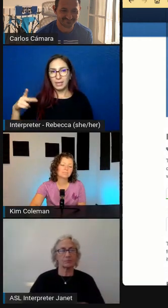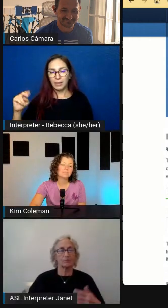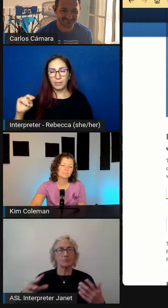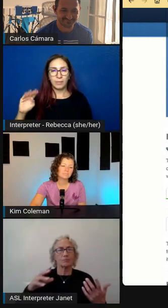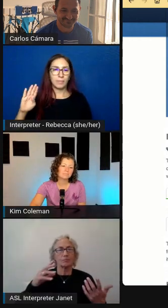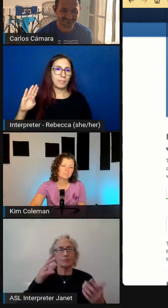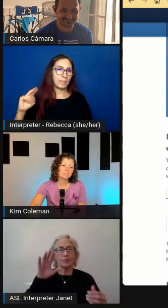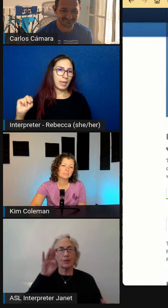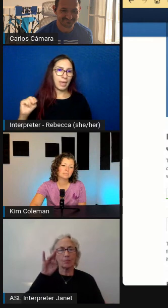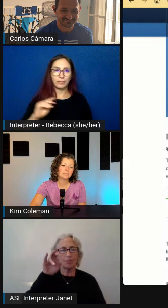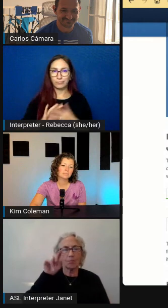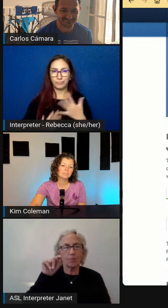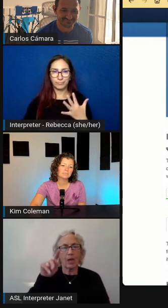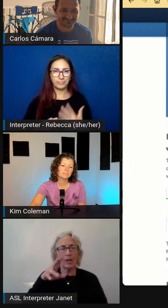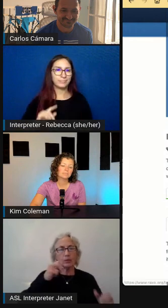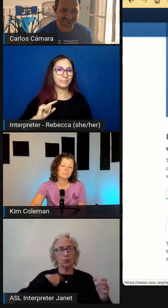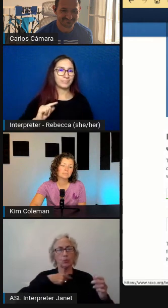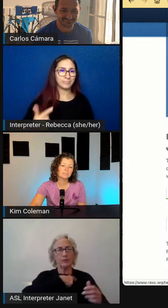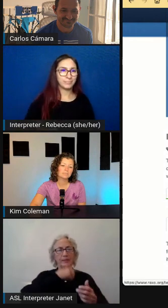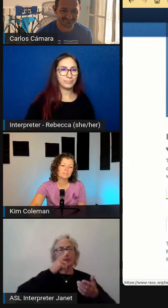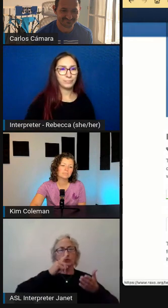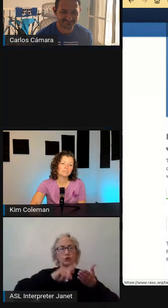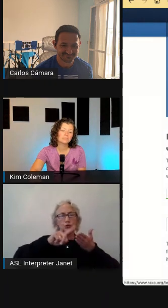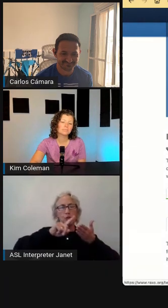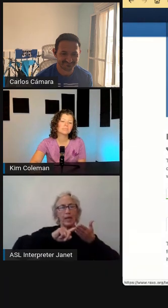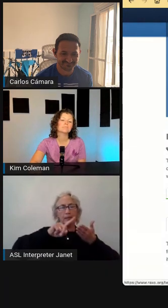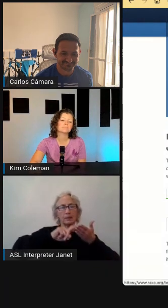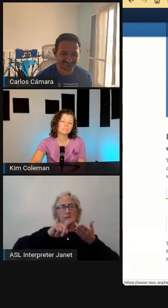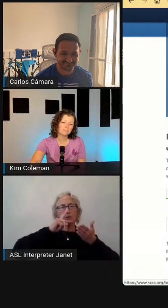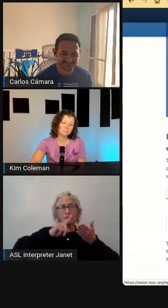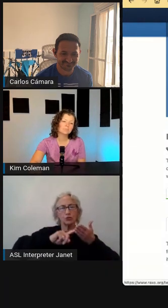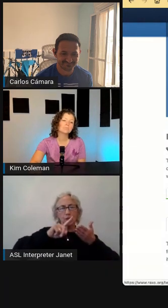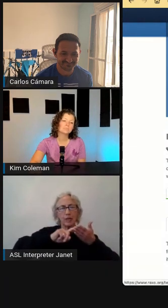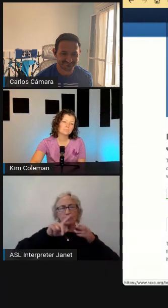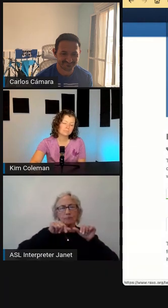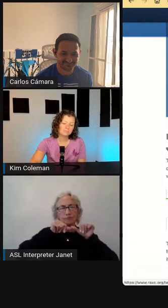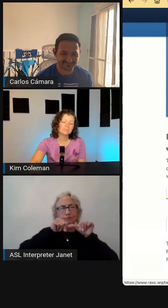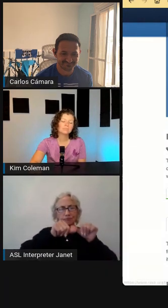We do check that the plugin is GPL.